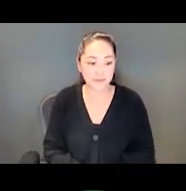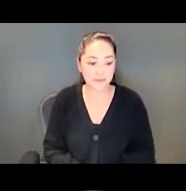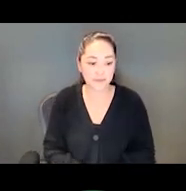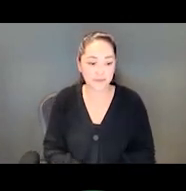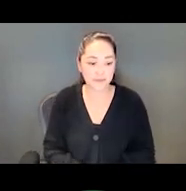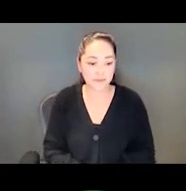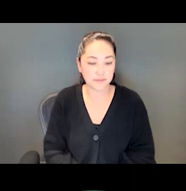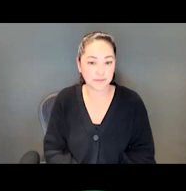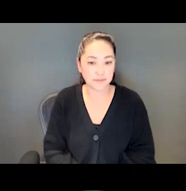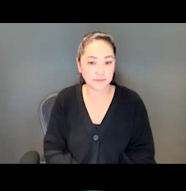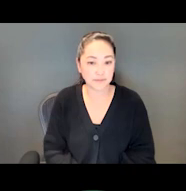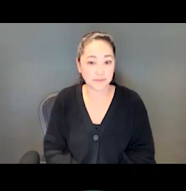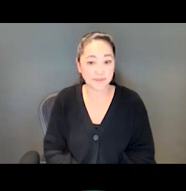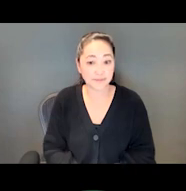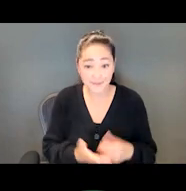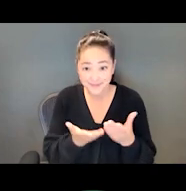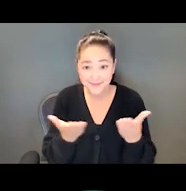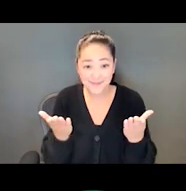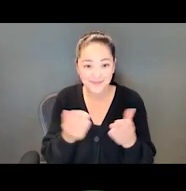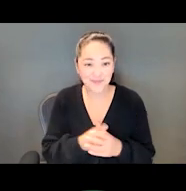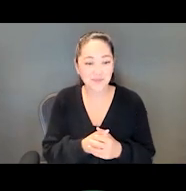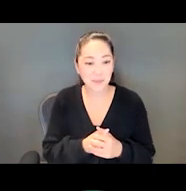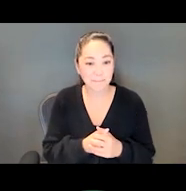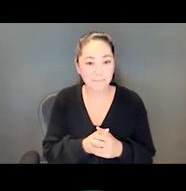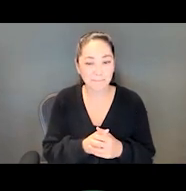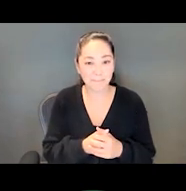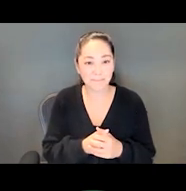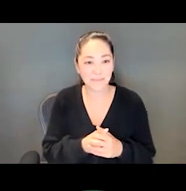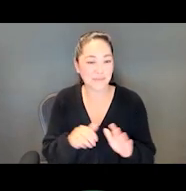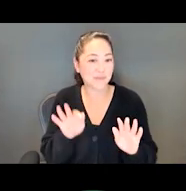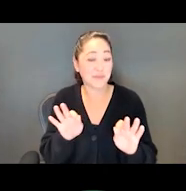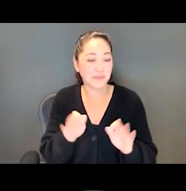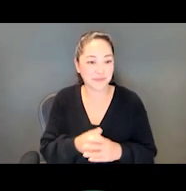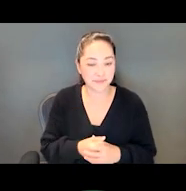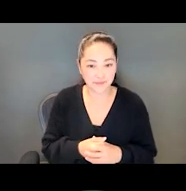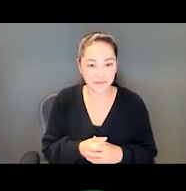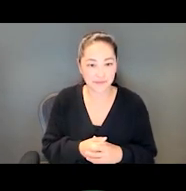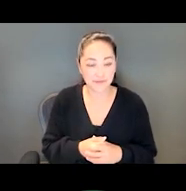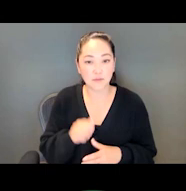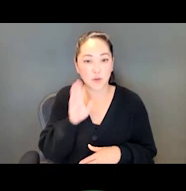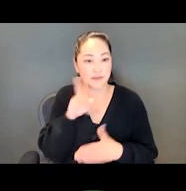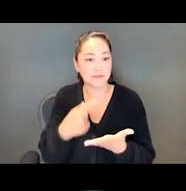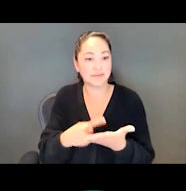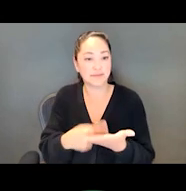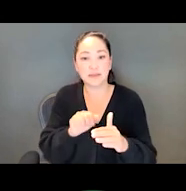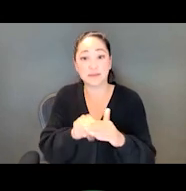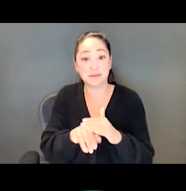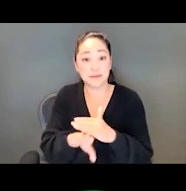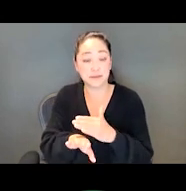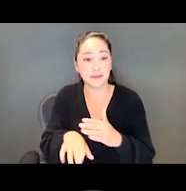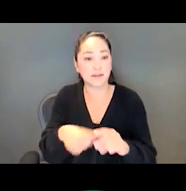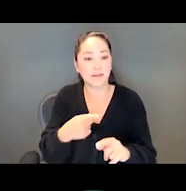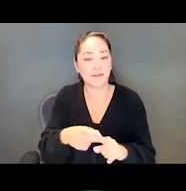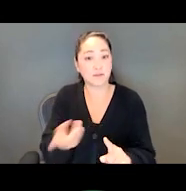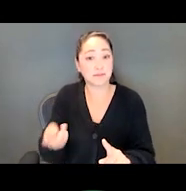Here we go. So I will be talking about accessibility. Through the lens of customer experience. And